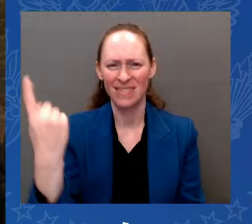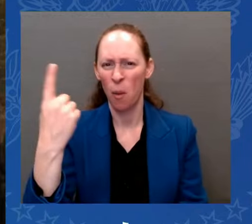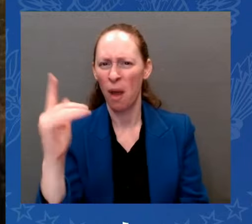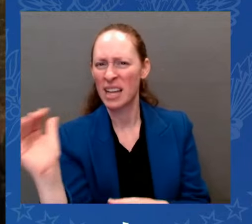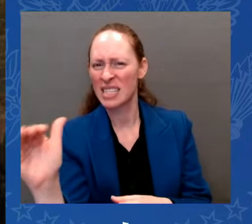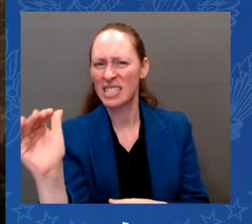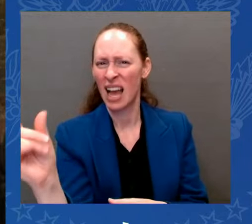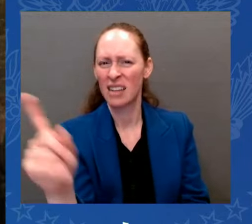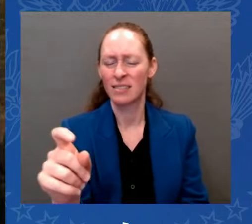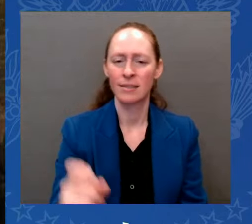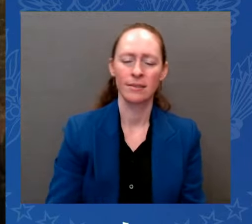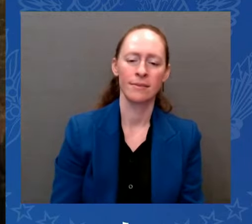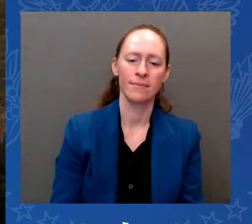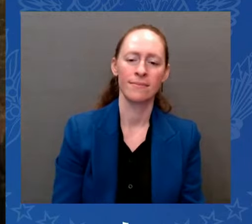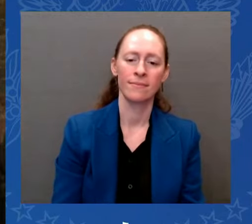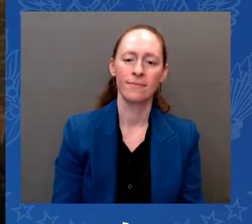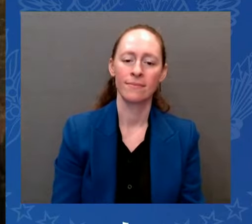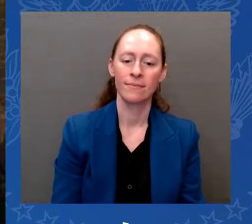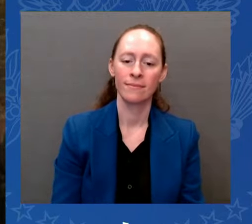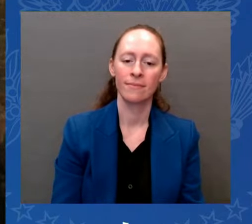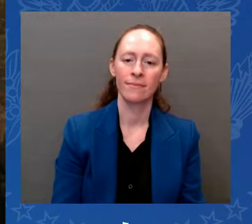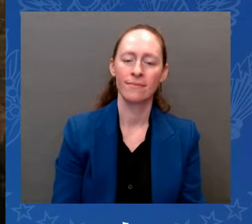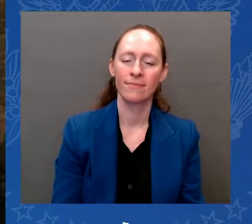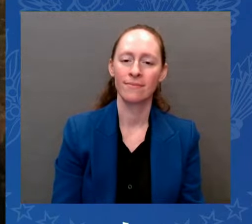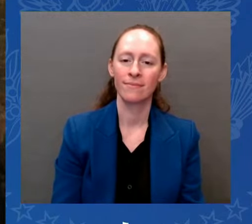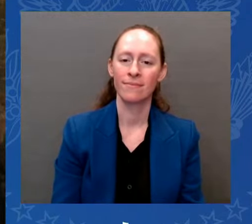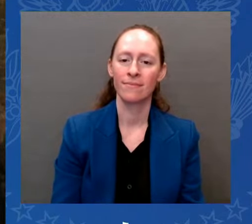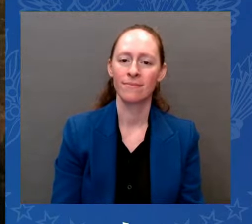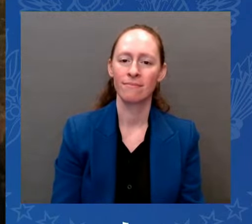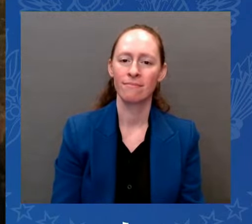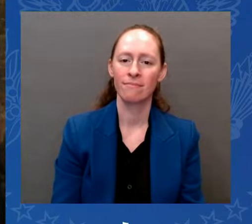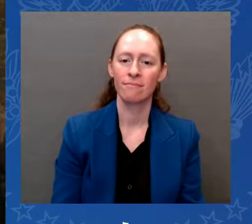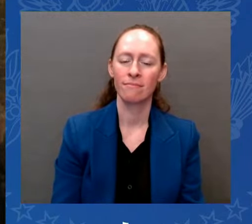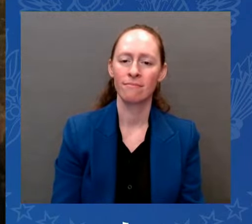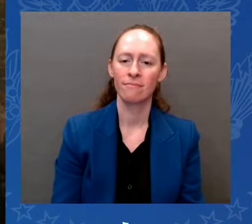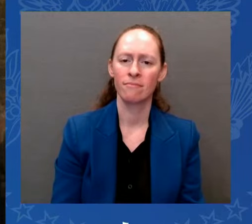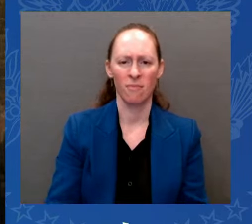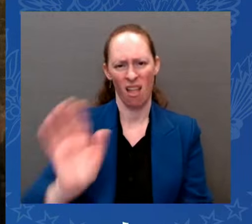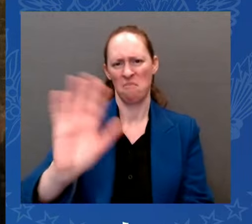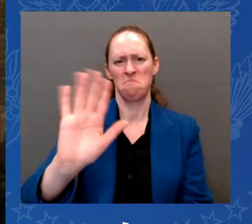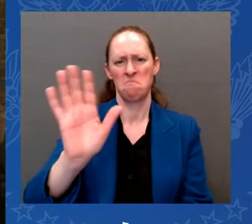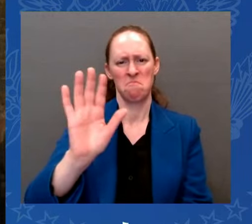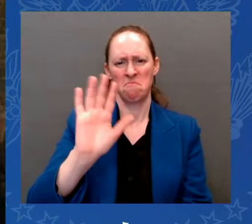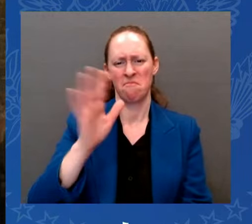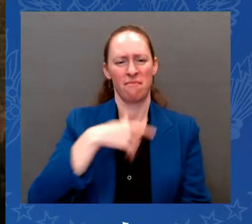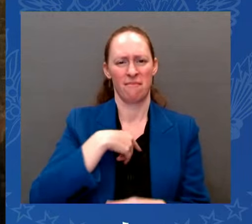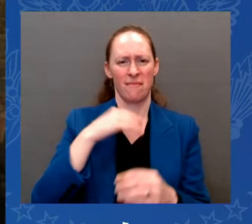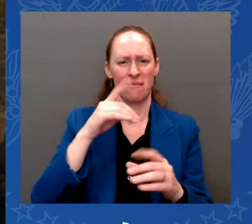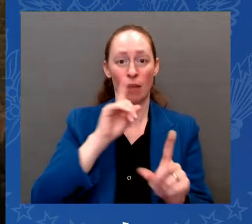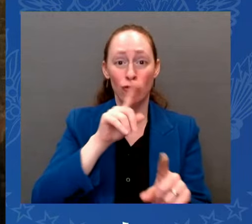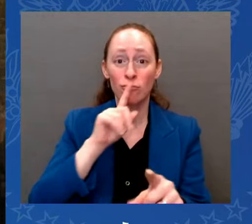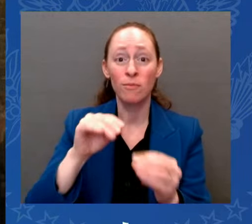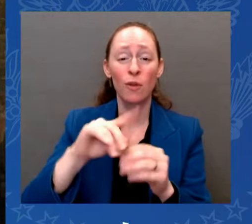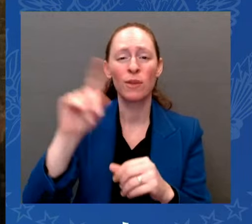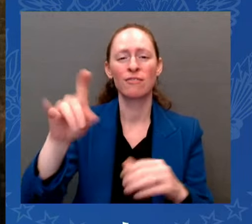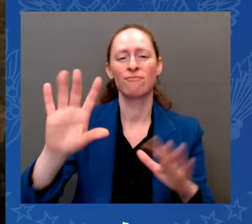I'm not going to get into more questions. I shouldn't even have answered your question. The Press: codify? You had said you would try -- you would plan to codify. The Press: Mr. President, will you take -- The President: No, no, I don't think that --